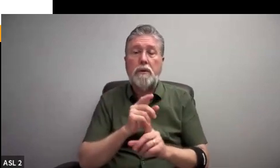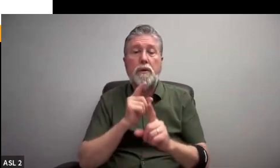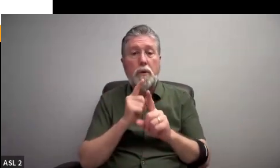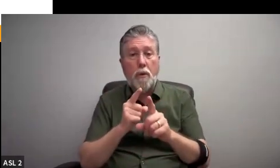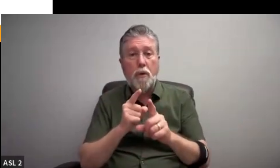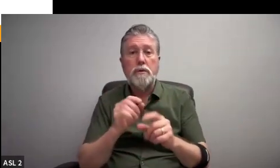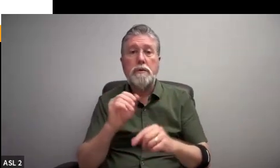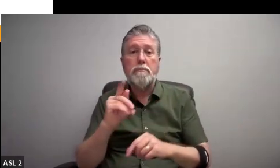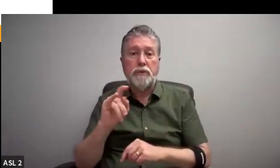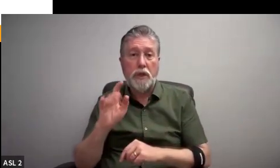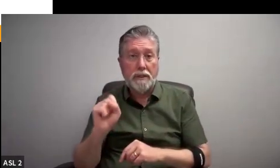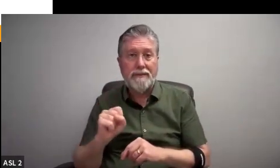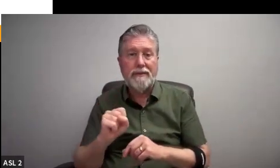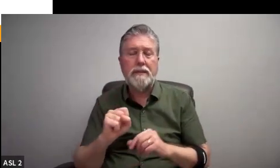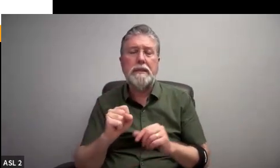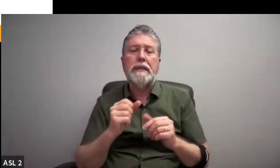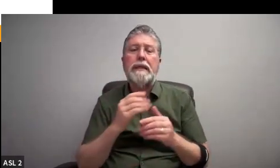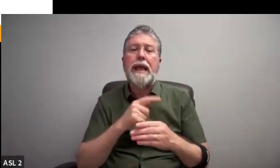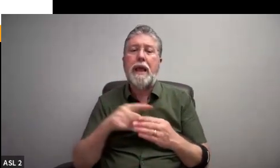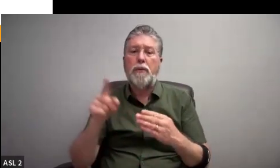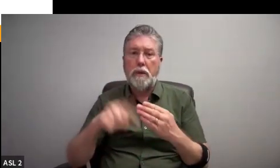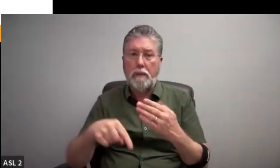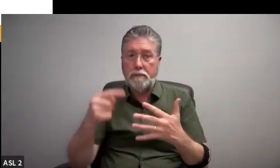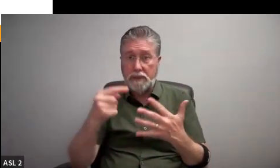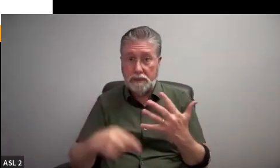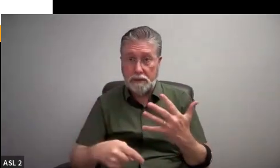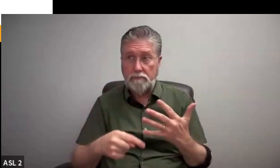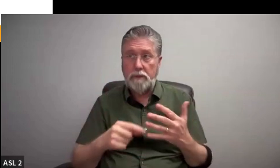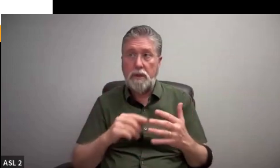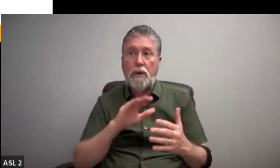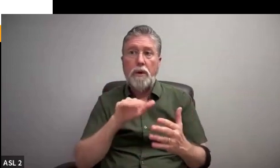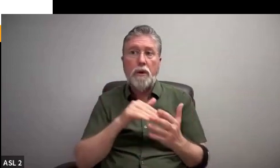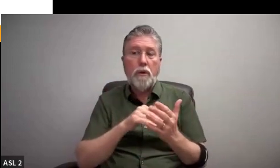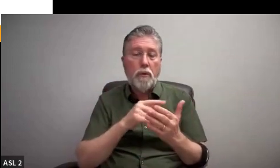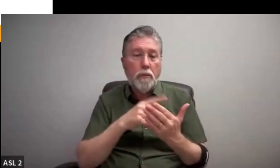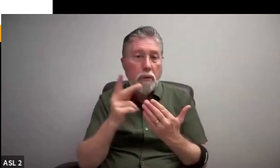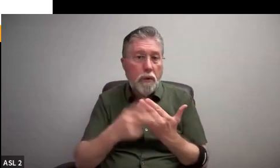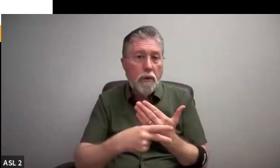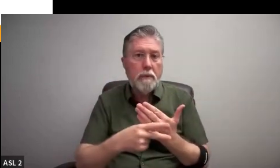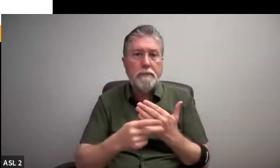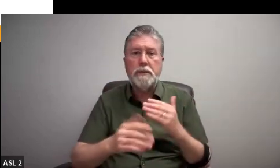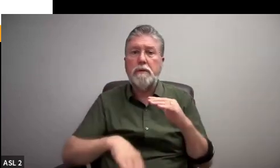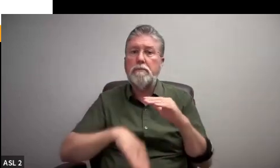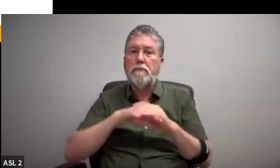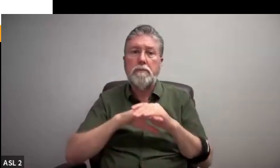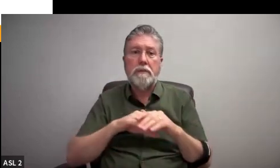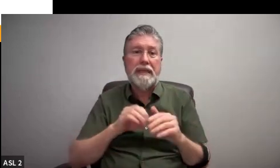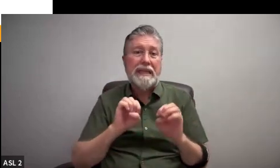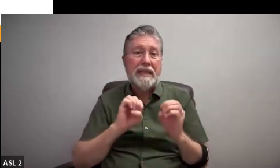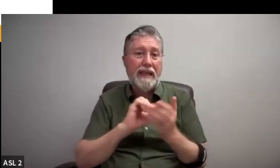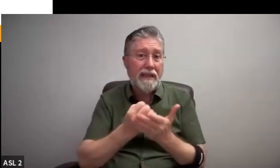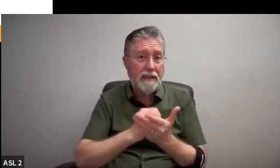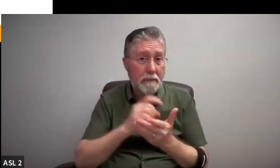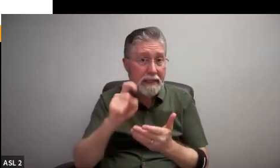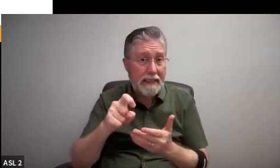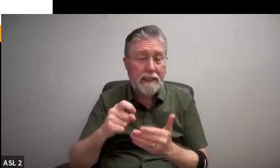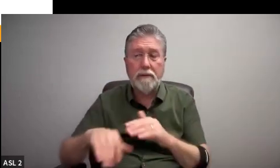key topic areas that cover OAA core programs, greatest economic need and greatest social need,